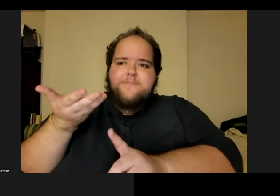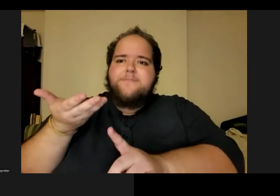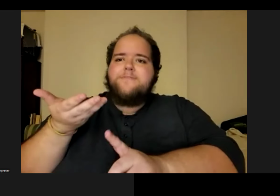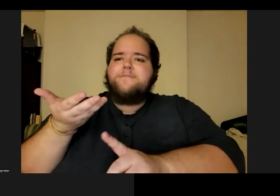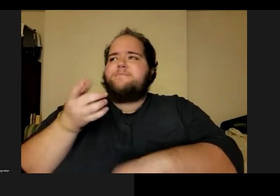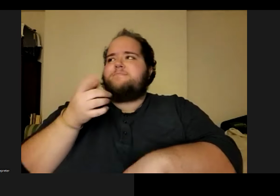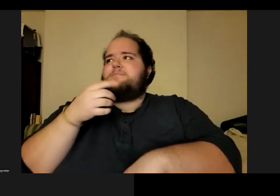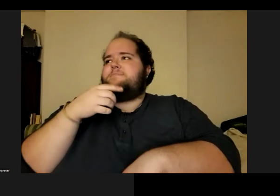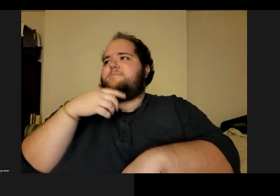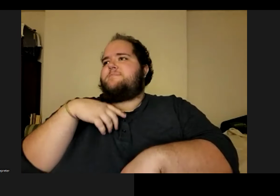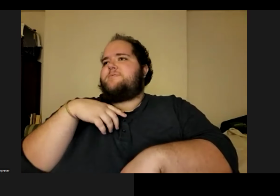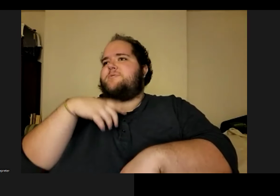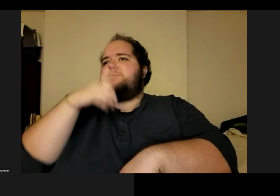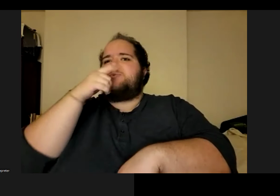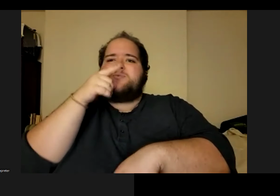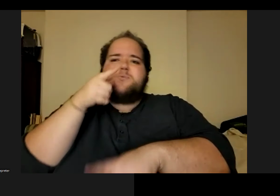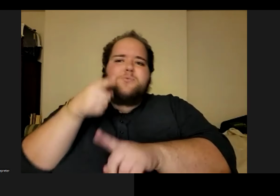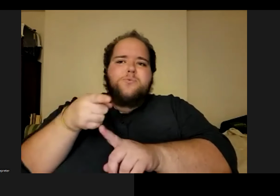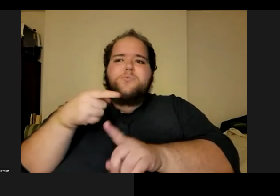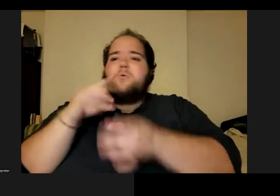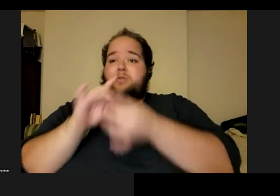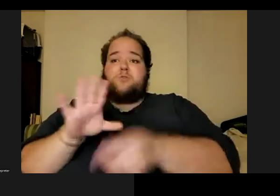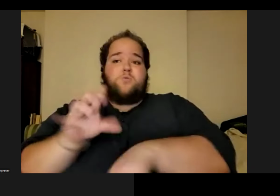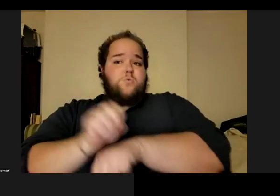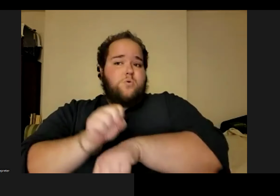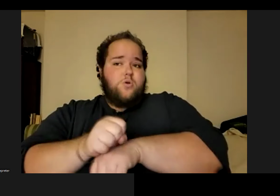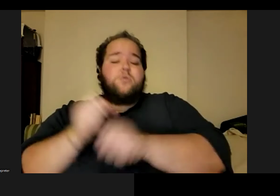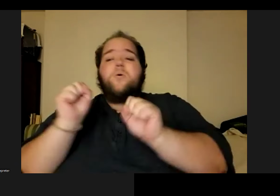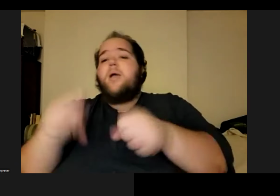that relate to your work. So you can talk about your education, you can talk about